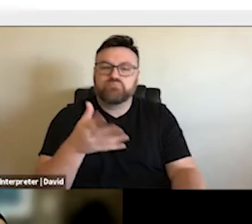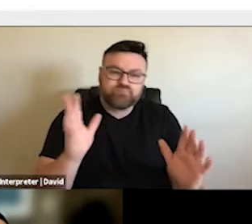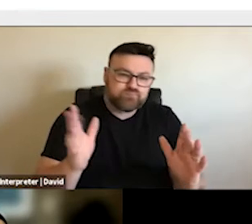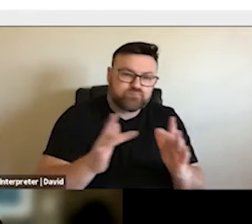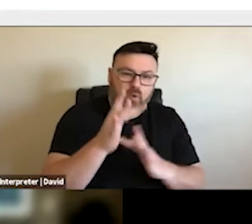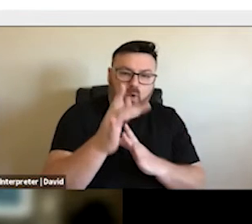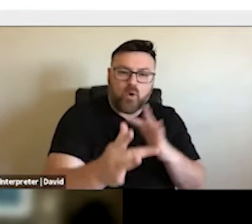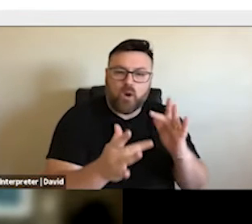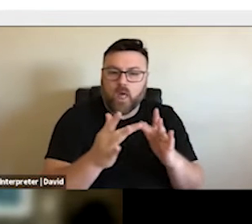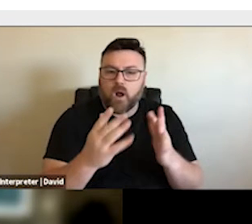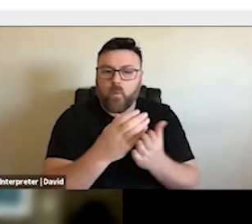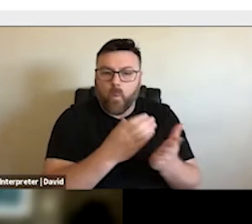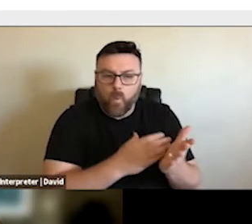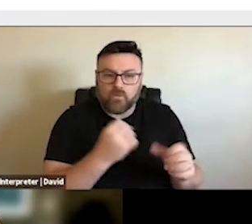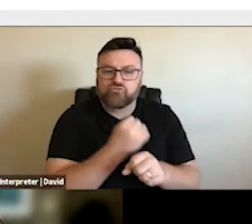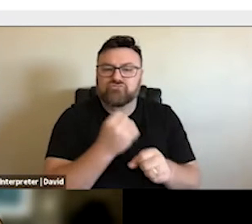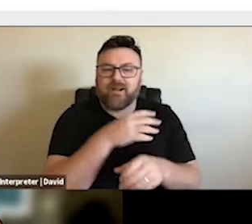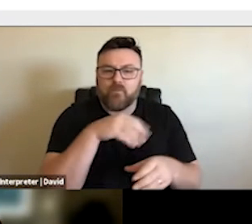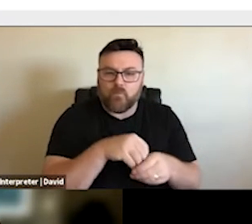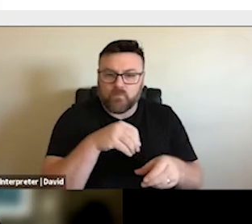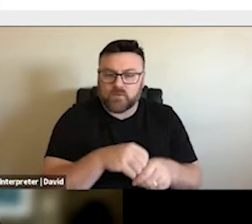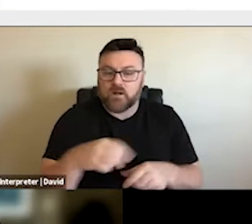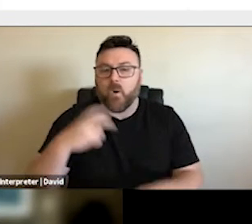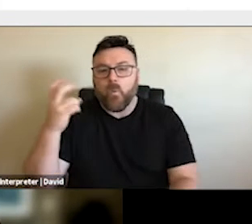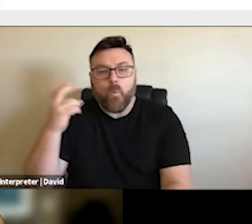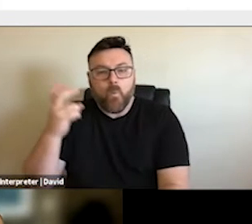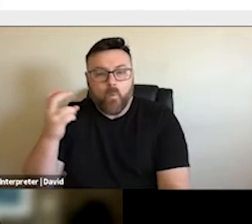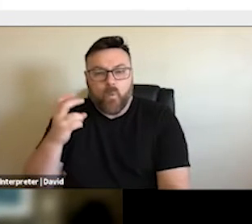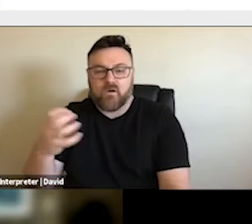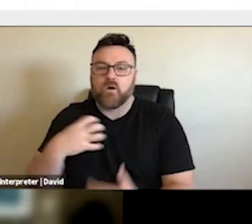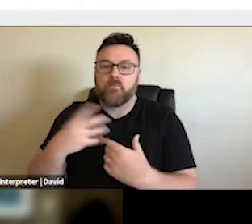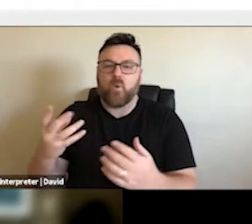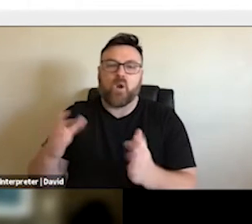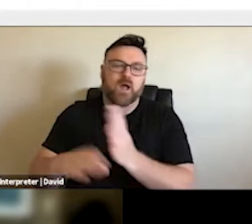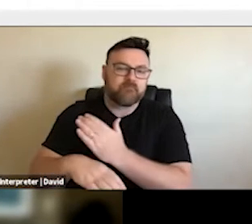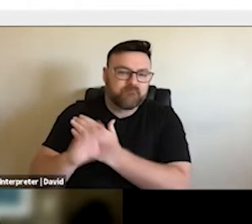content whereas older audiences are more likely to be doing virtual exhibitions and pretty